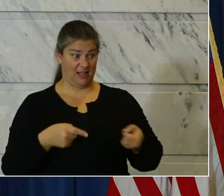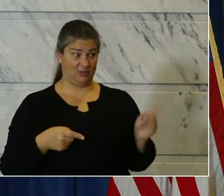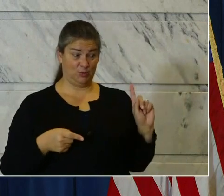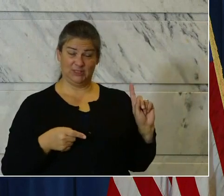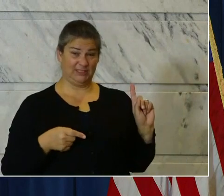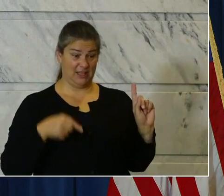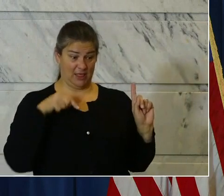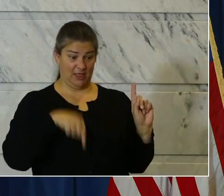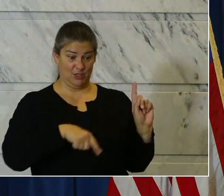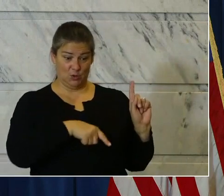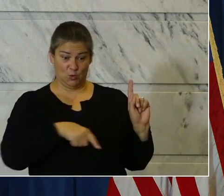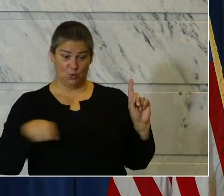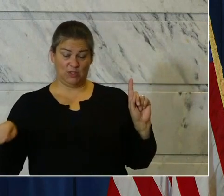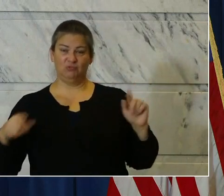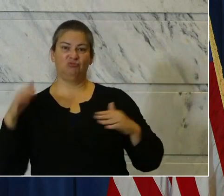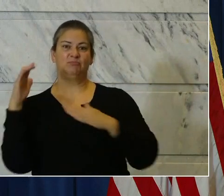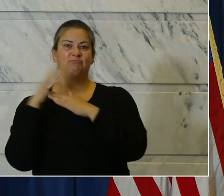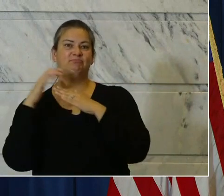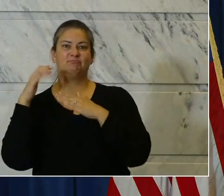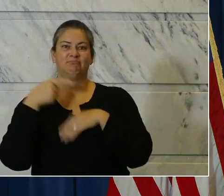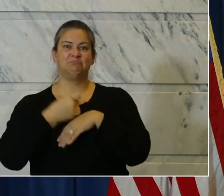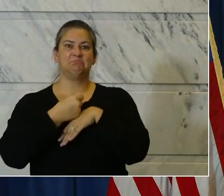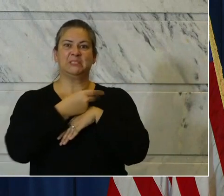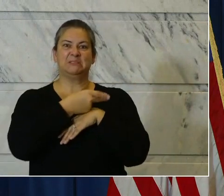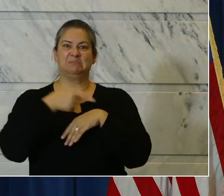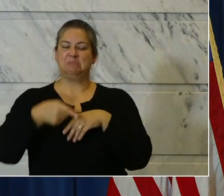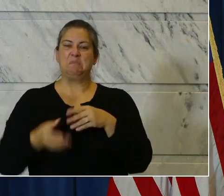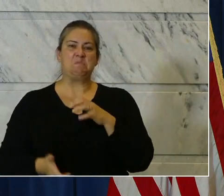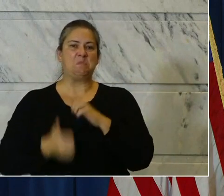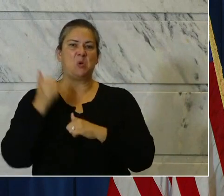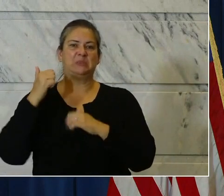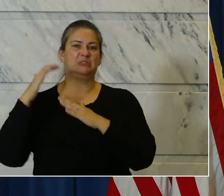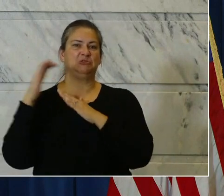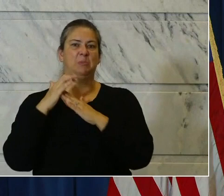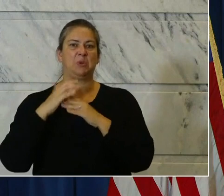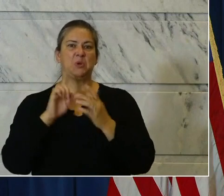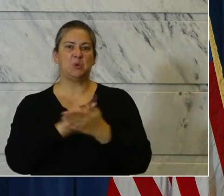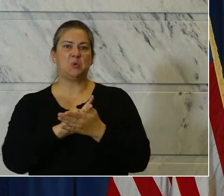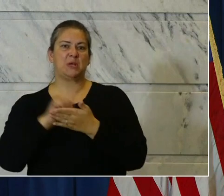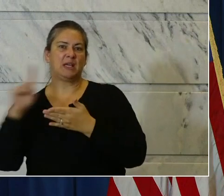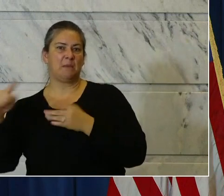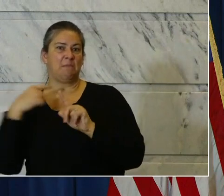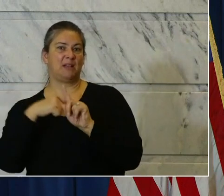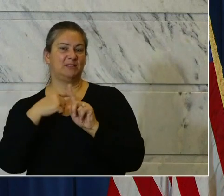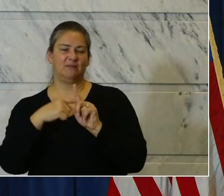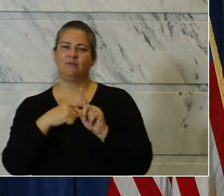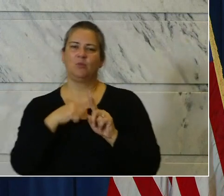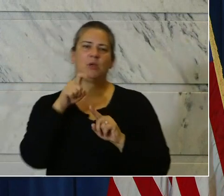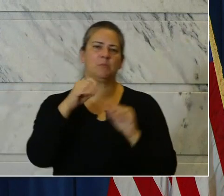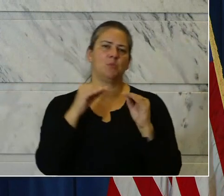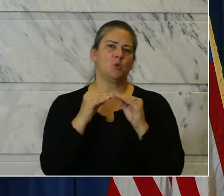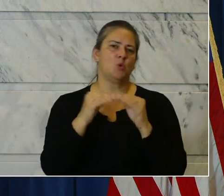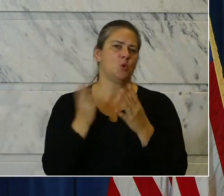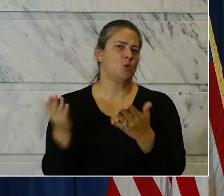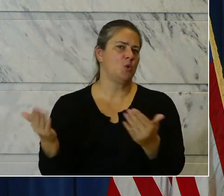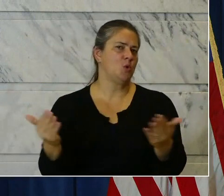WEEK AND I BELIEVE WE WILL HAVE YET- AND THAT BE HAPPENING BACK TO BACK WE WHO WE'VE GOT IT WE